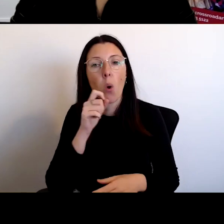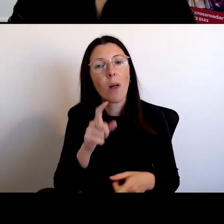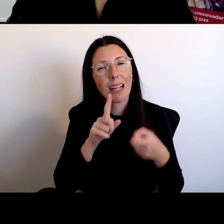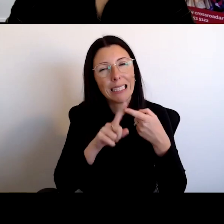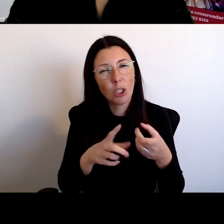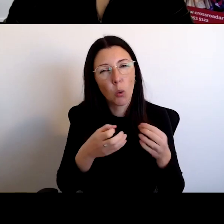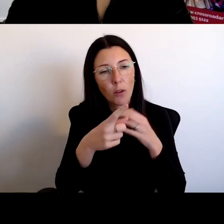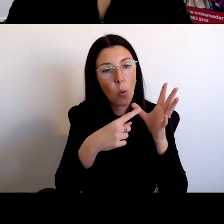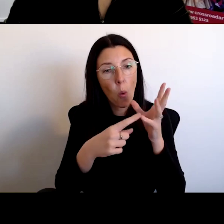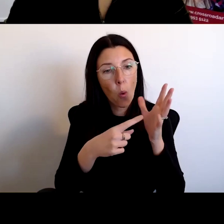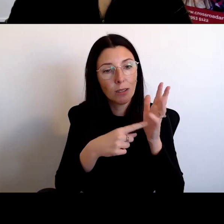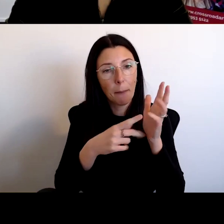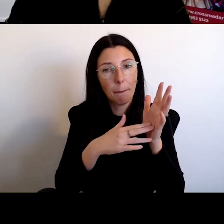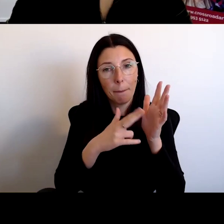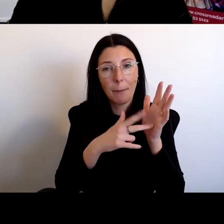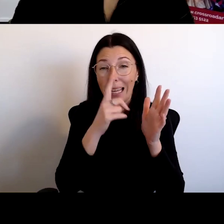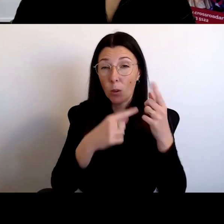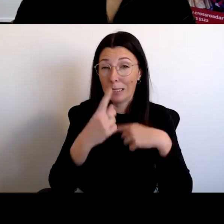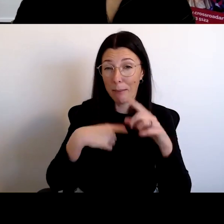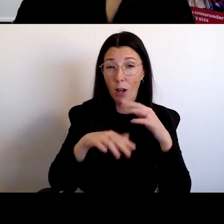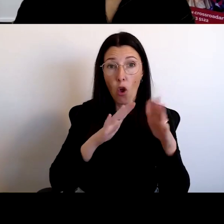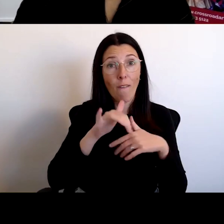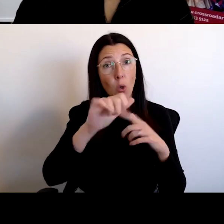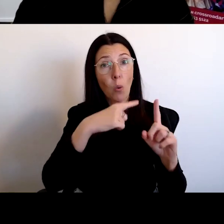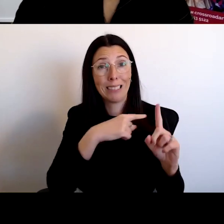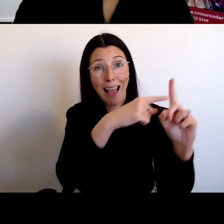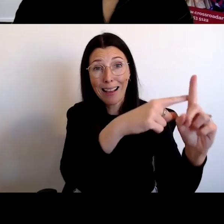your cause and what your targets were, and what you were raising the money for,